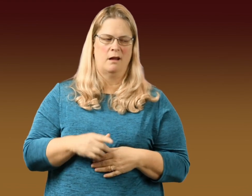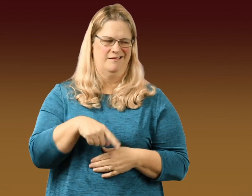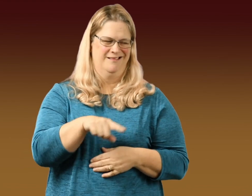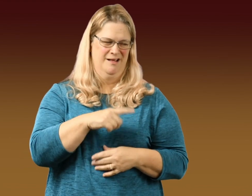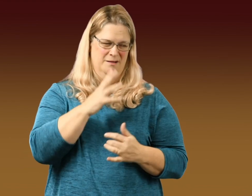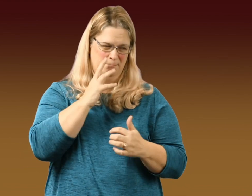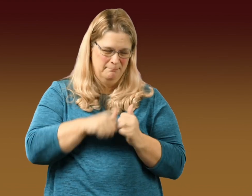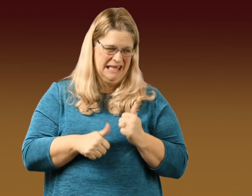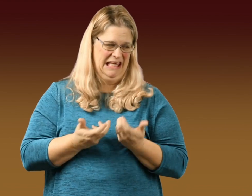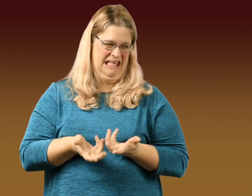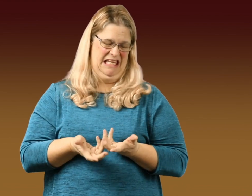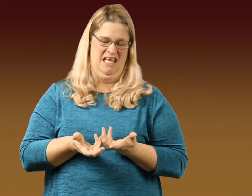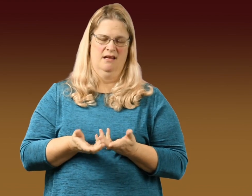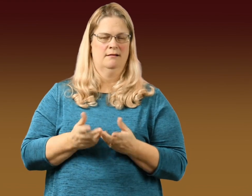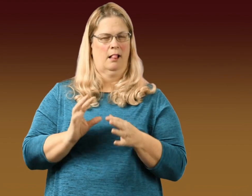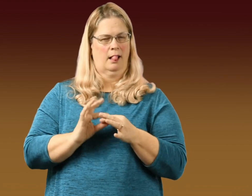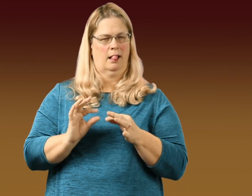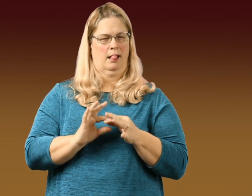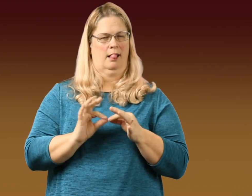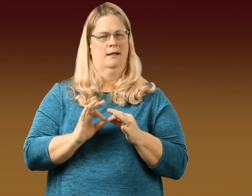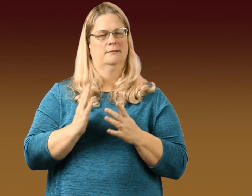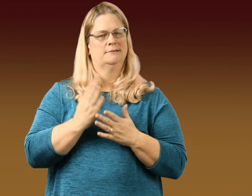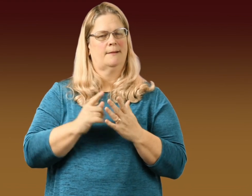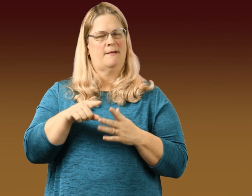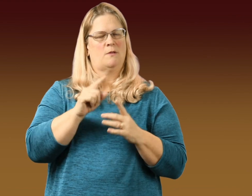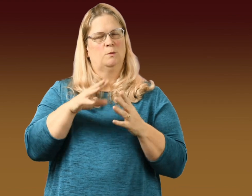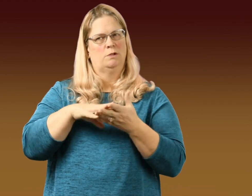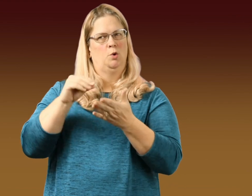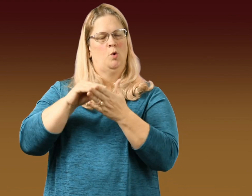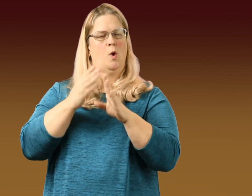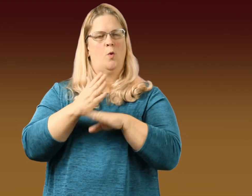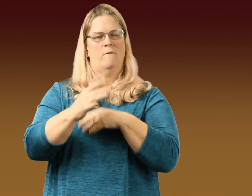Ugh, children are brats. Oh, my gosh, children are mean."